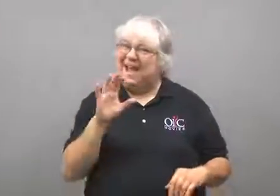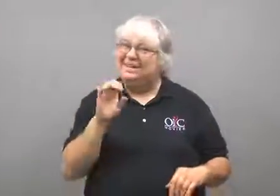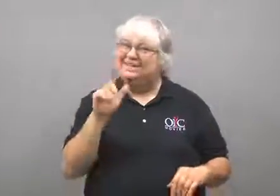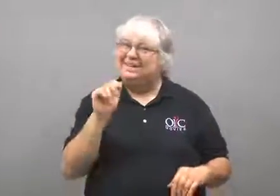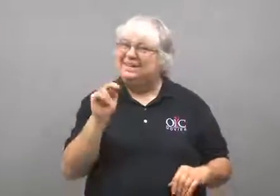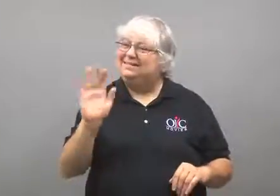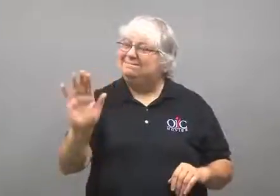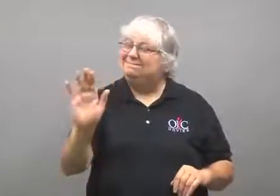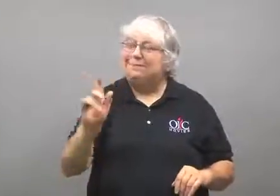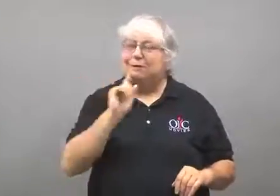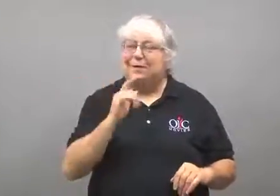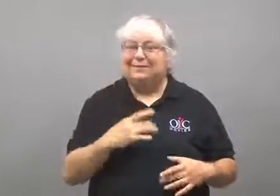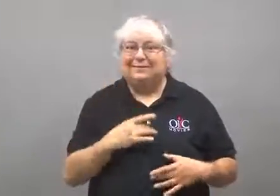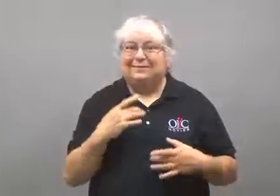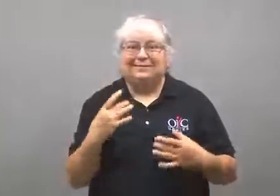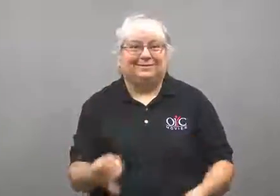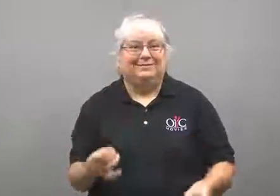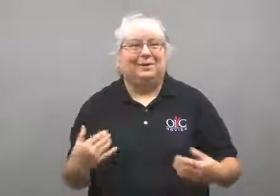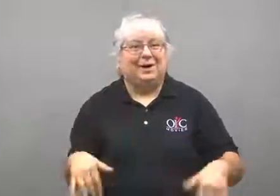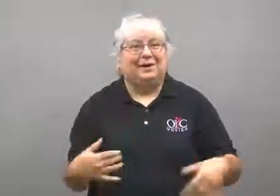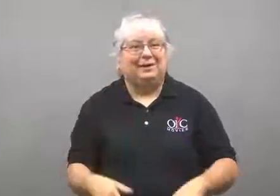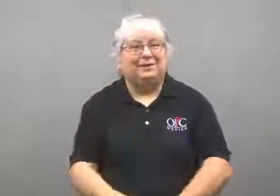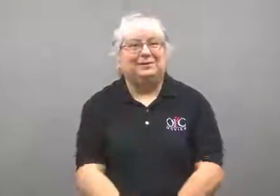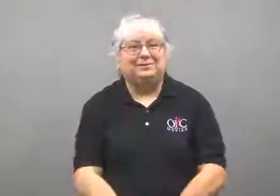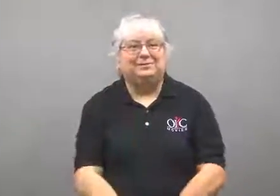Iceland is really fascinating! Wow!